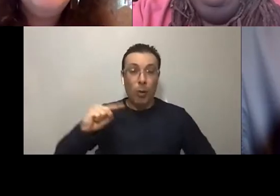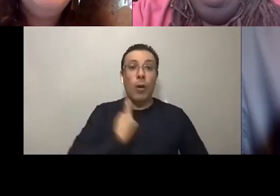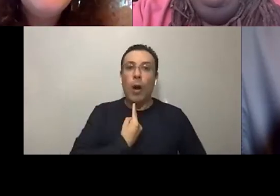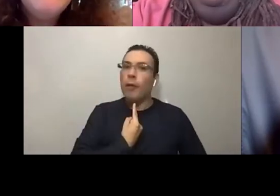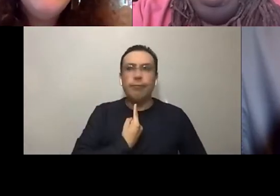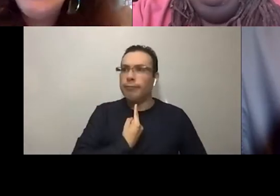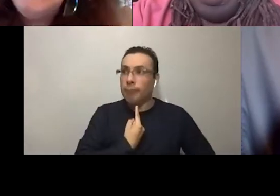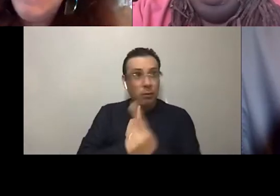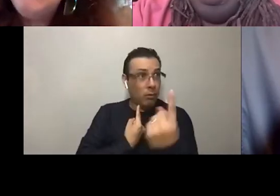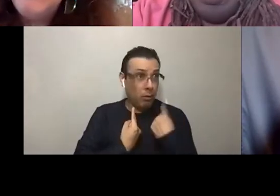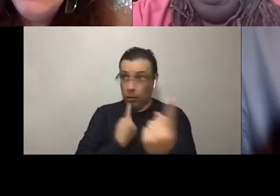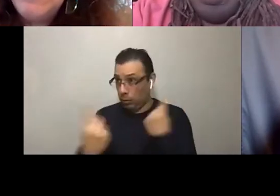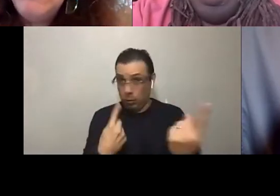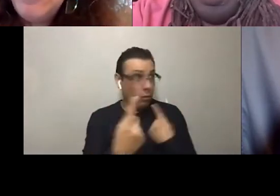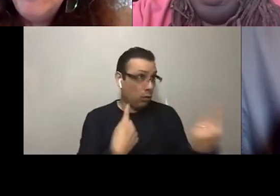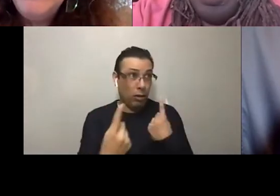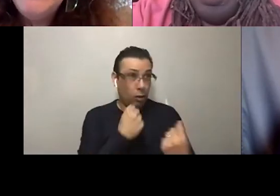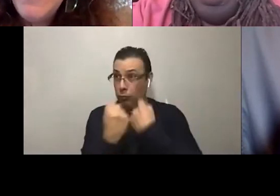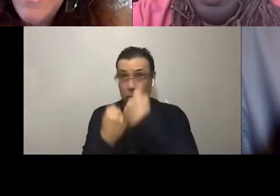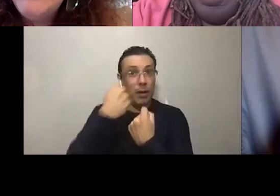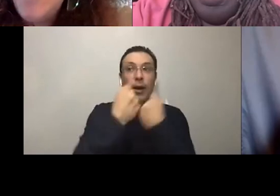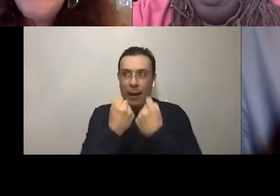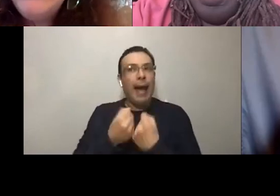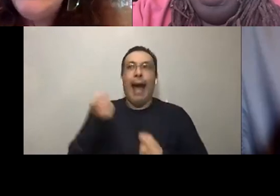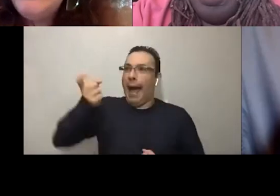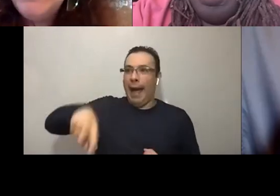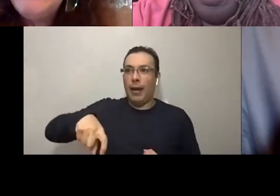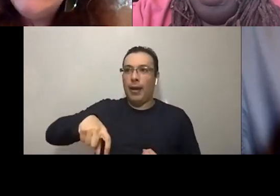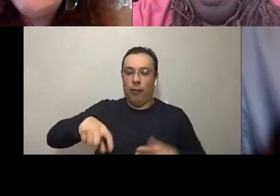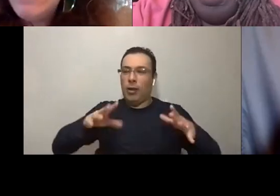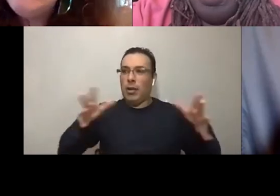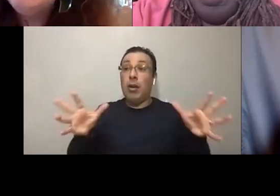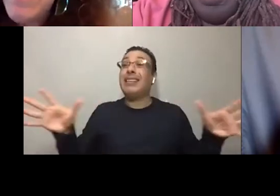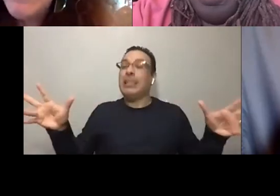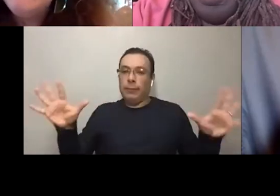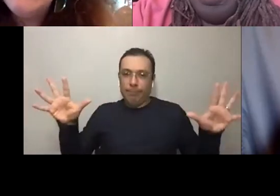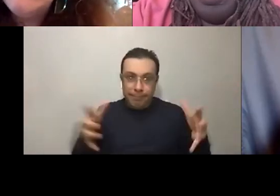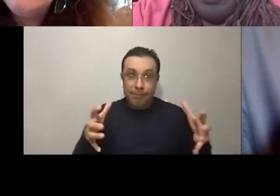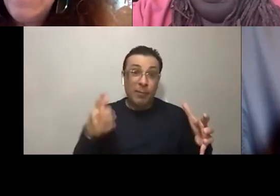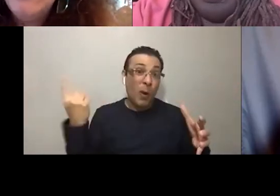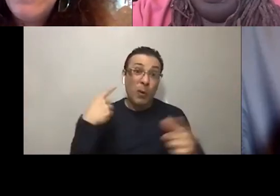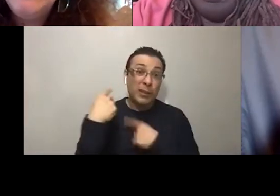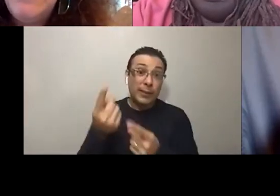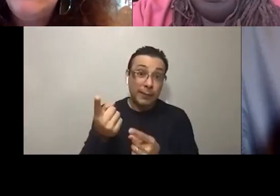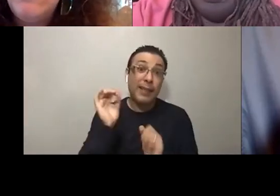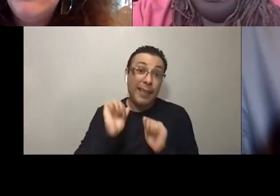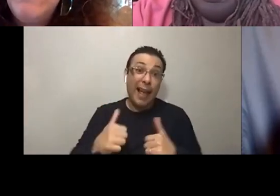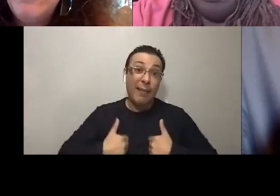coming together in the ways that we know and always do, because that’s how we survive is together and dependent on each other.